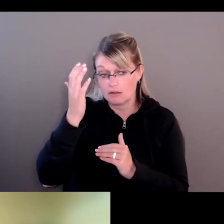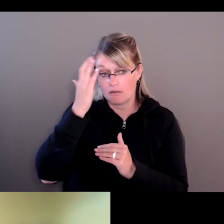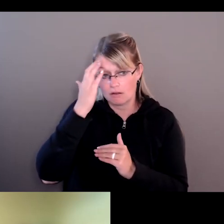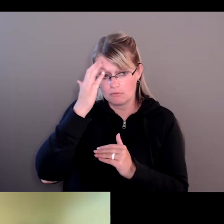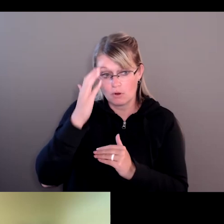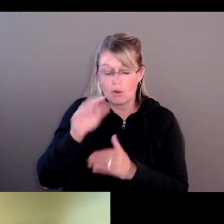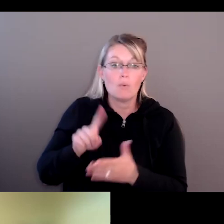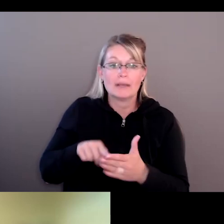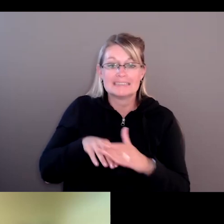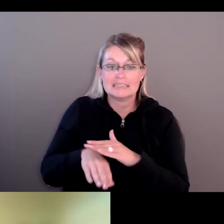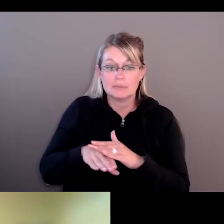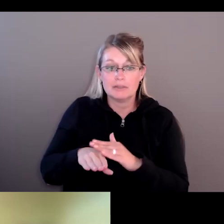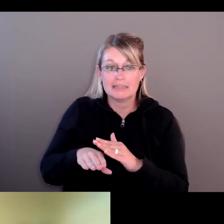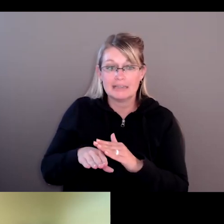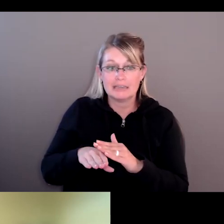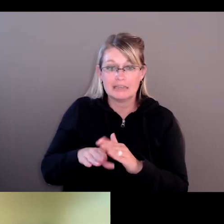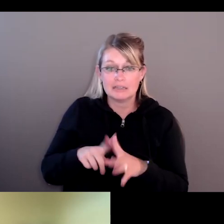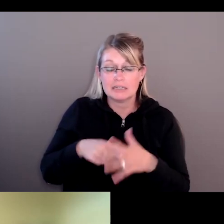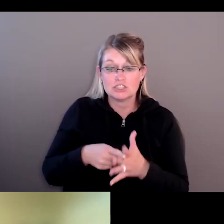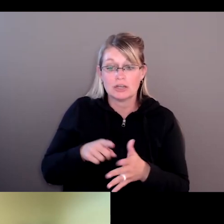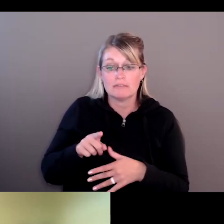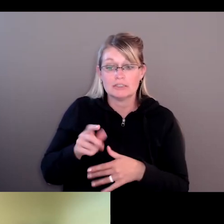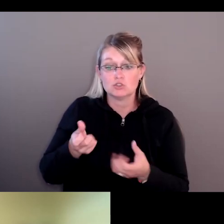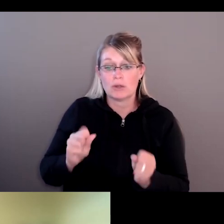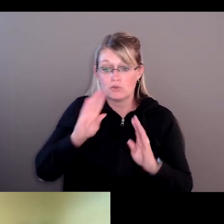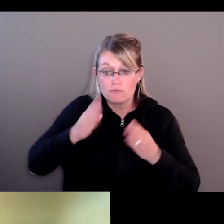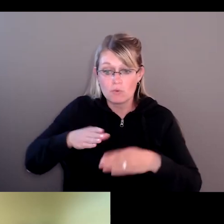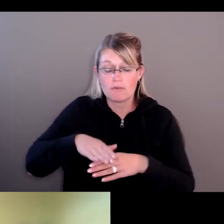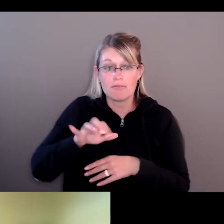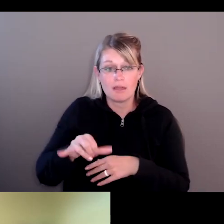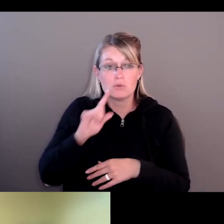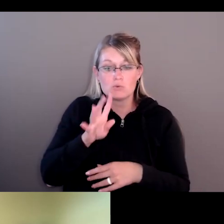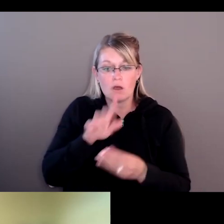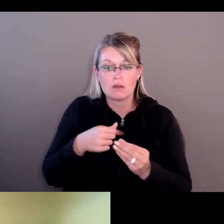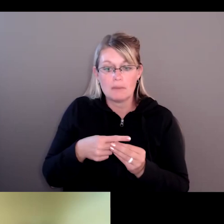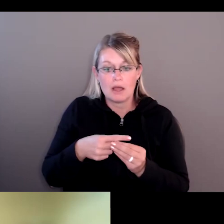accessibility initiative is really trying to focus more on this issue, talk about the reading level,